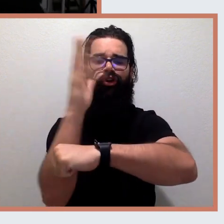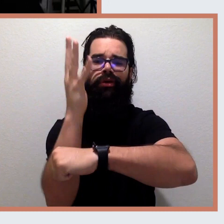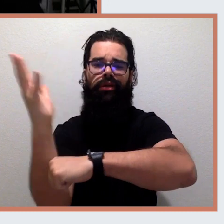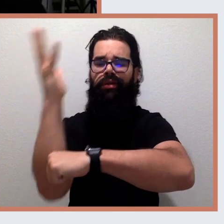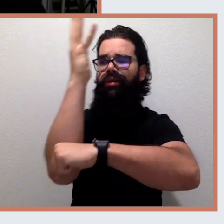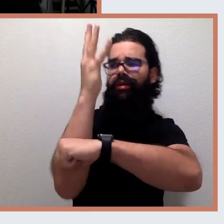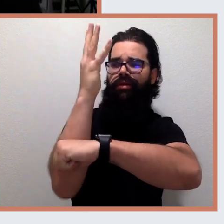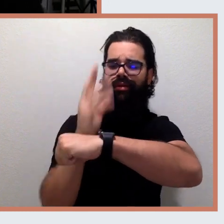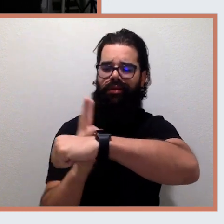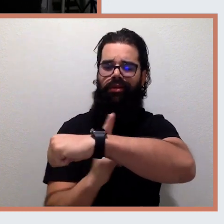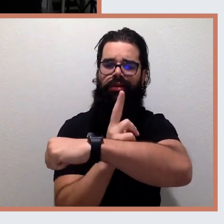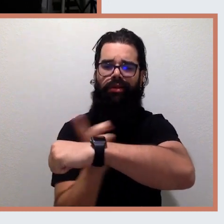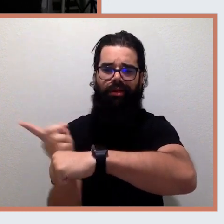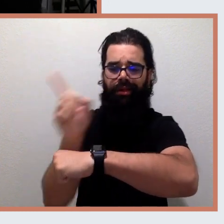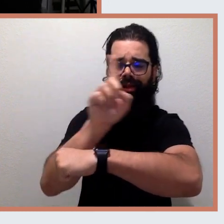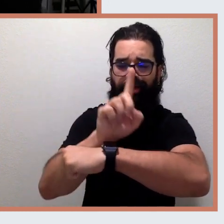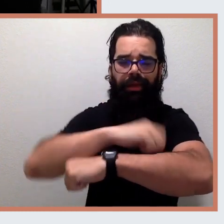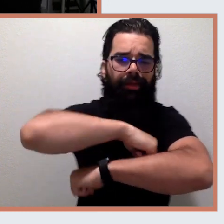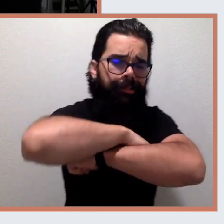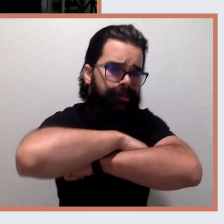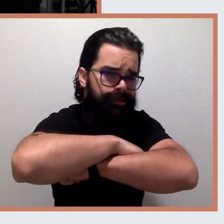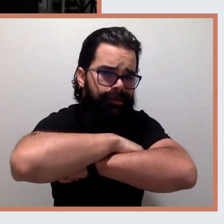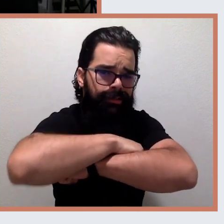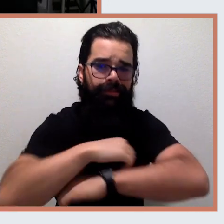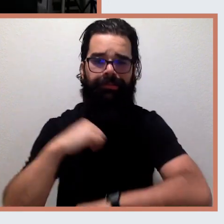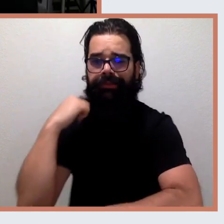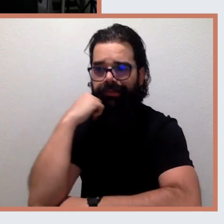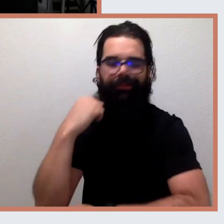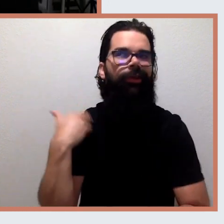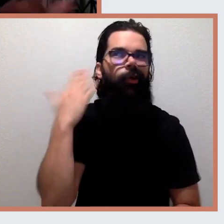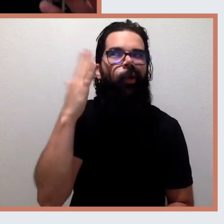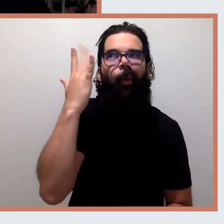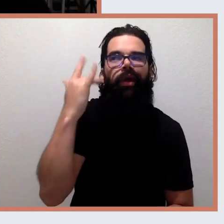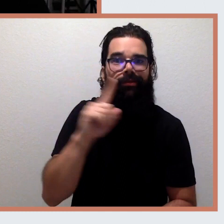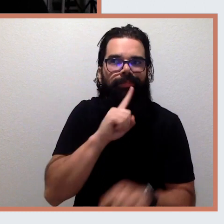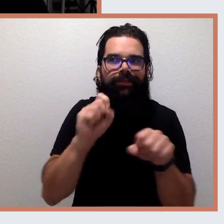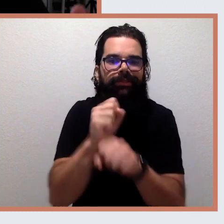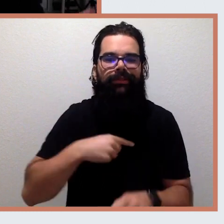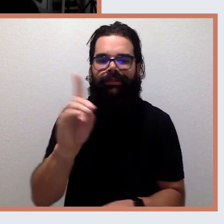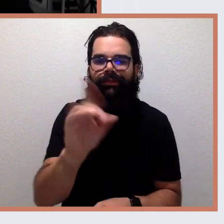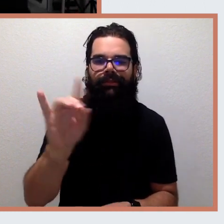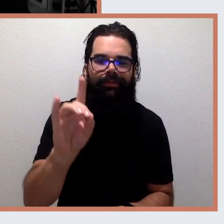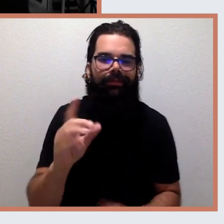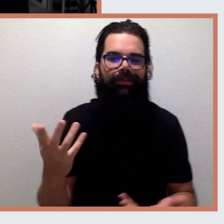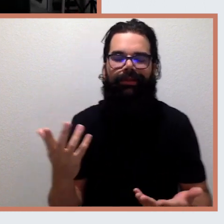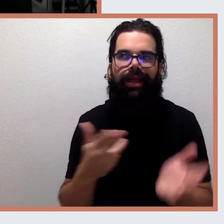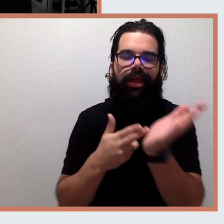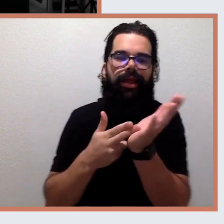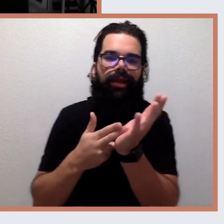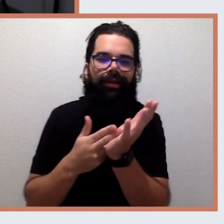with a little Okinawa tree and a tree in the background, and I'm like... [Pose] I don't know why I did that, but I did. That was so cool, I was so cool. Okay, now I have to see that picture.